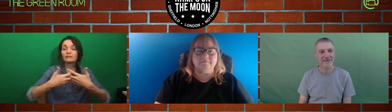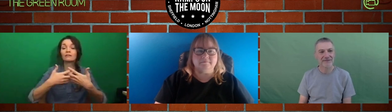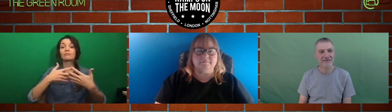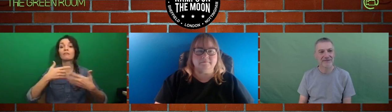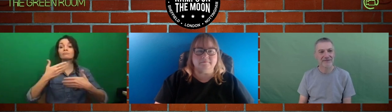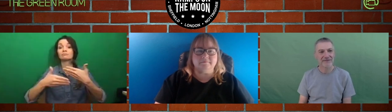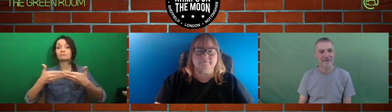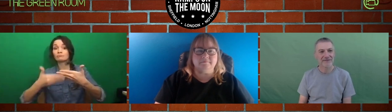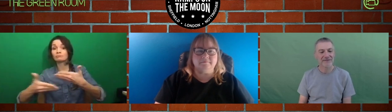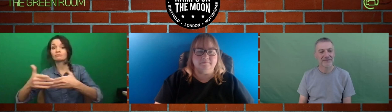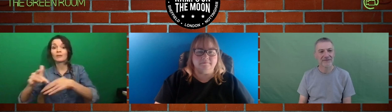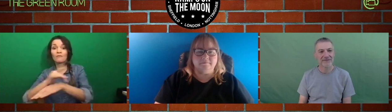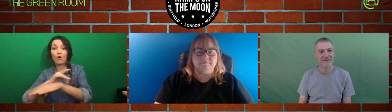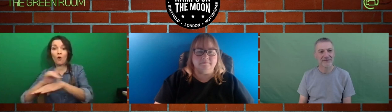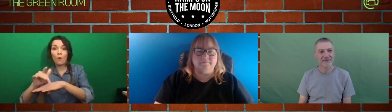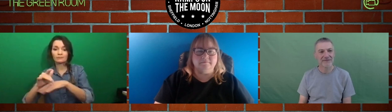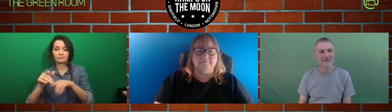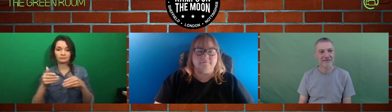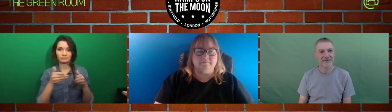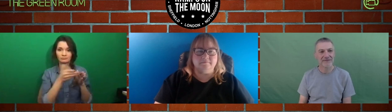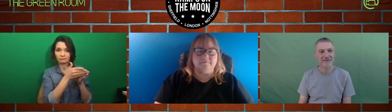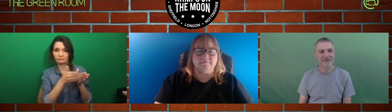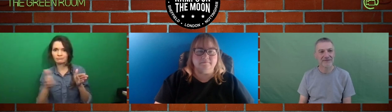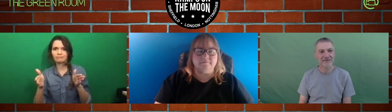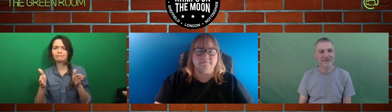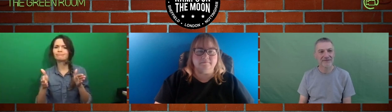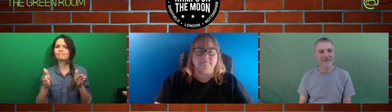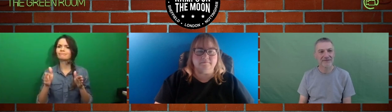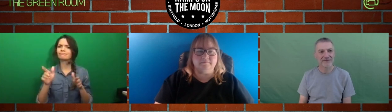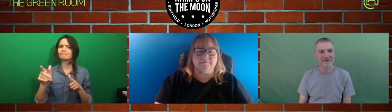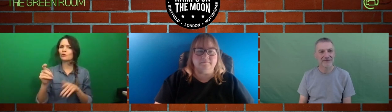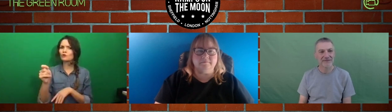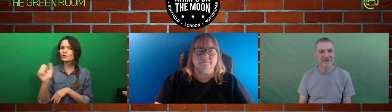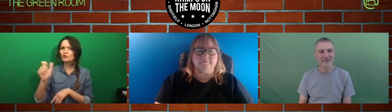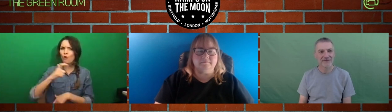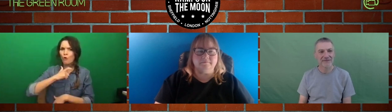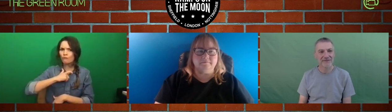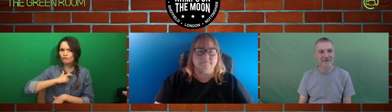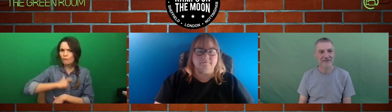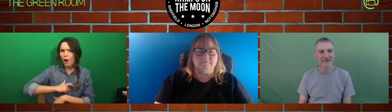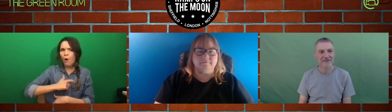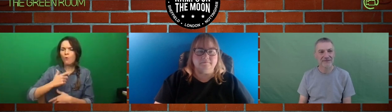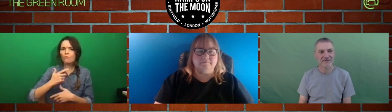How did your role shift there Kirsty? And your relationship Rebekah with